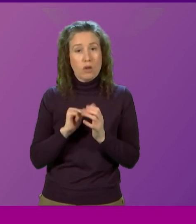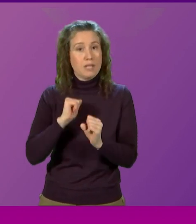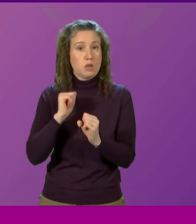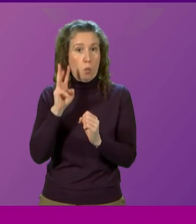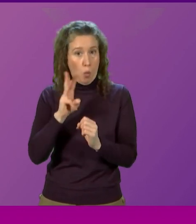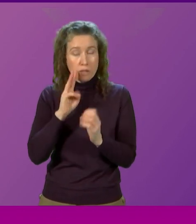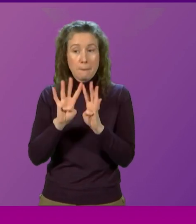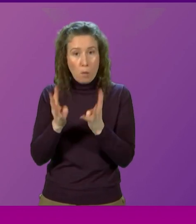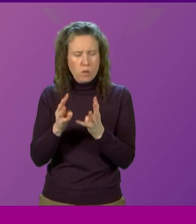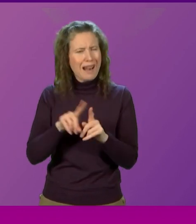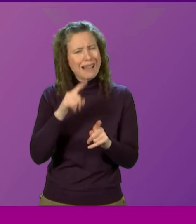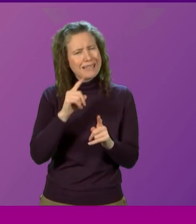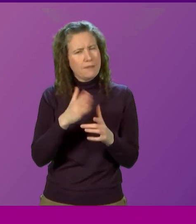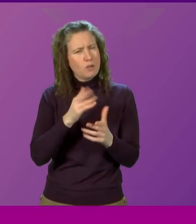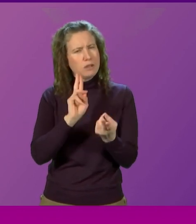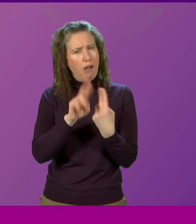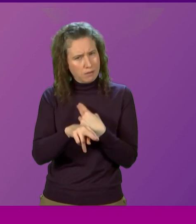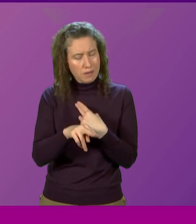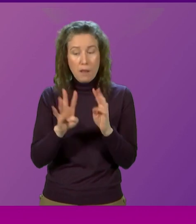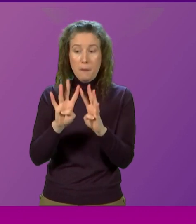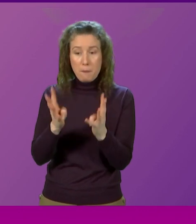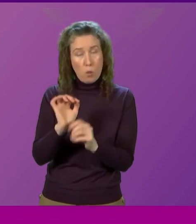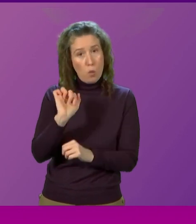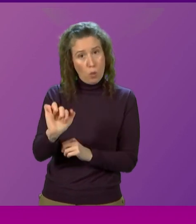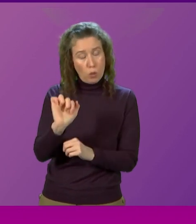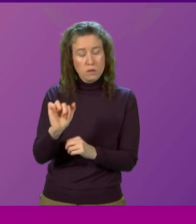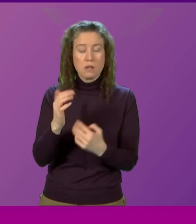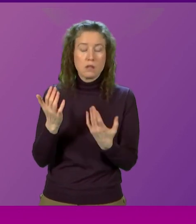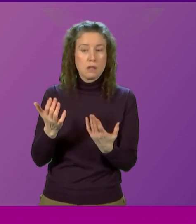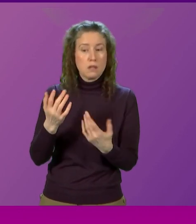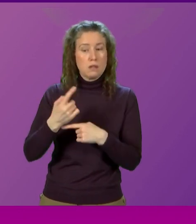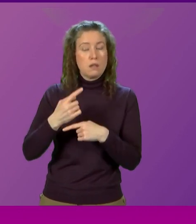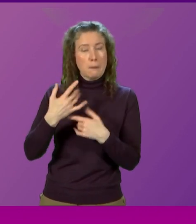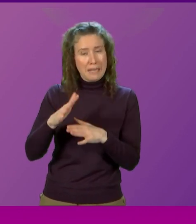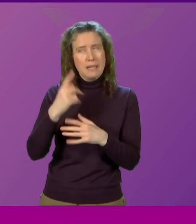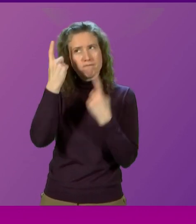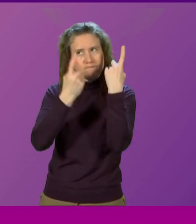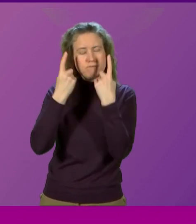As I said in my original answer, the board of Scottish Water took a responsible decision